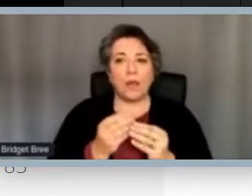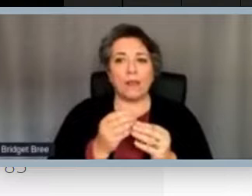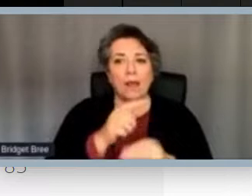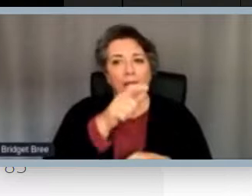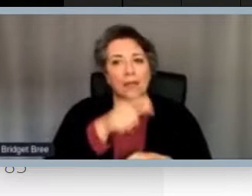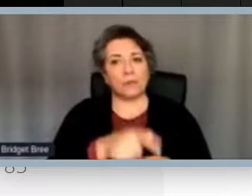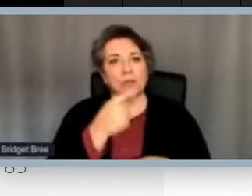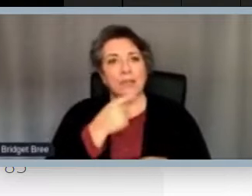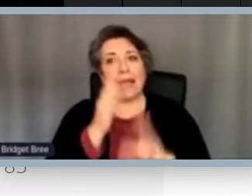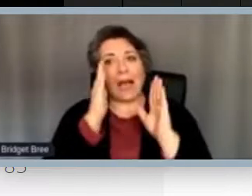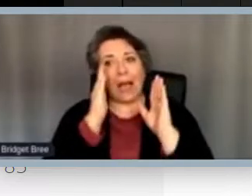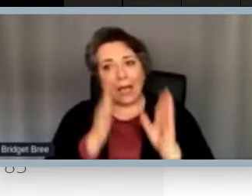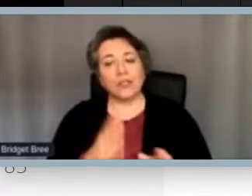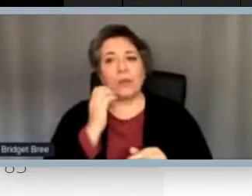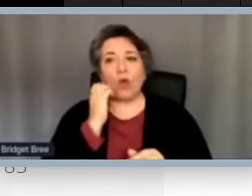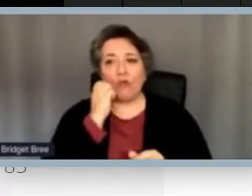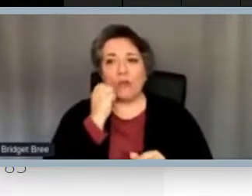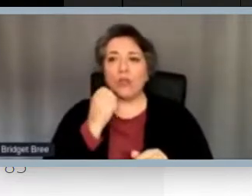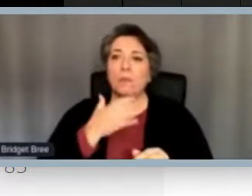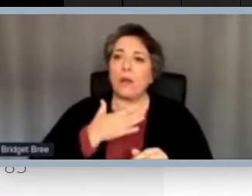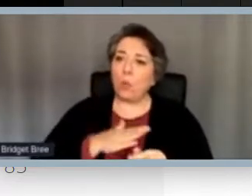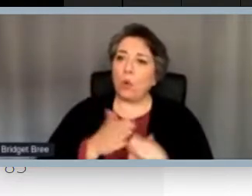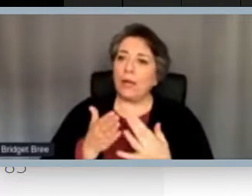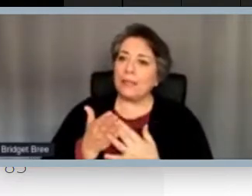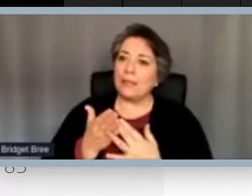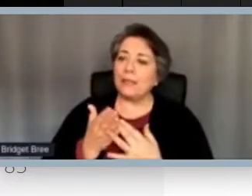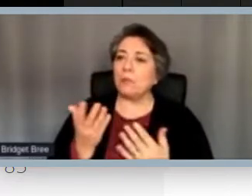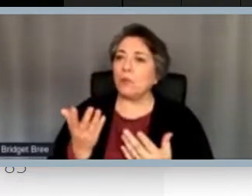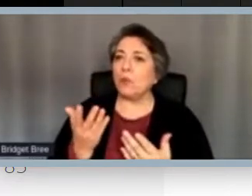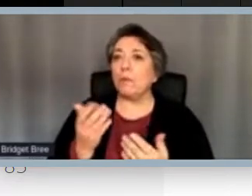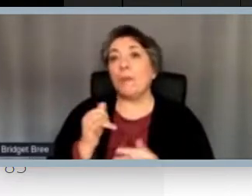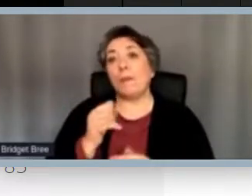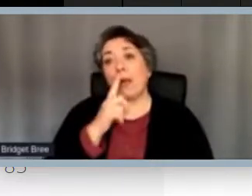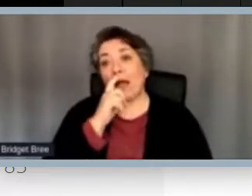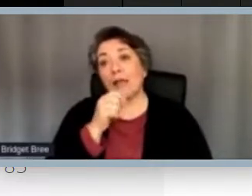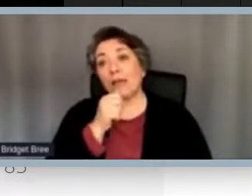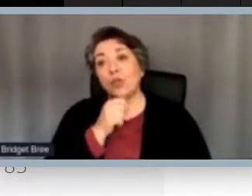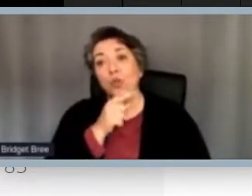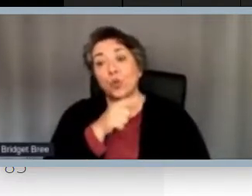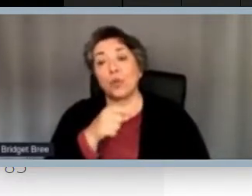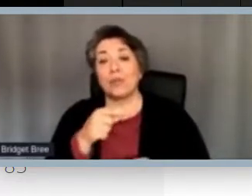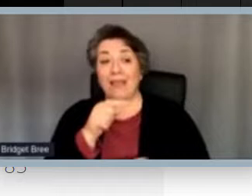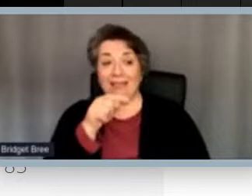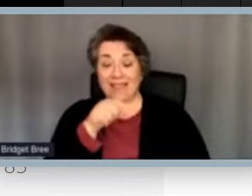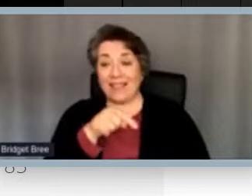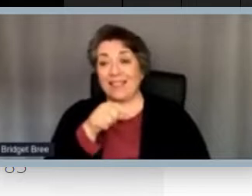I want to make sure it's accessible, then maybe I can use this tool to find something that's like really close.